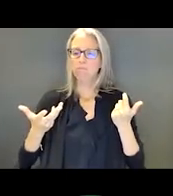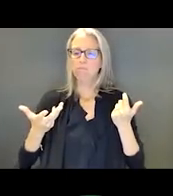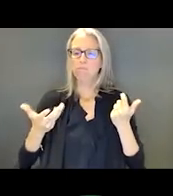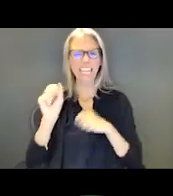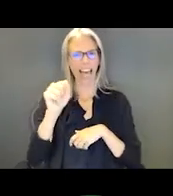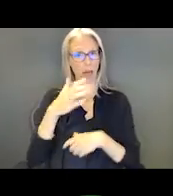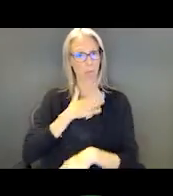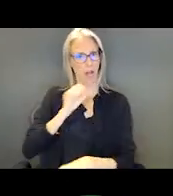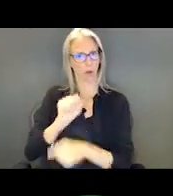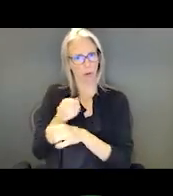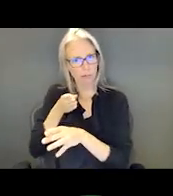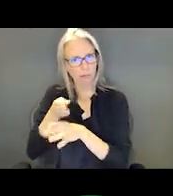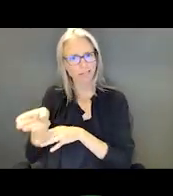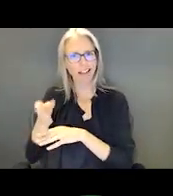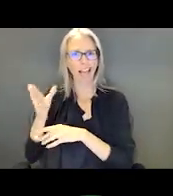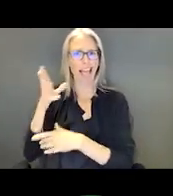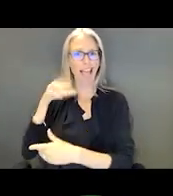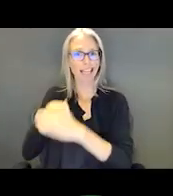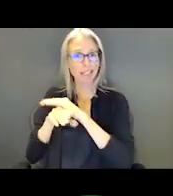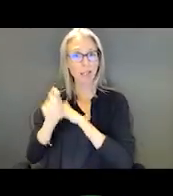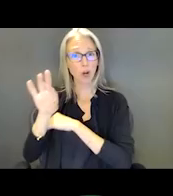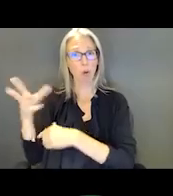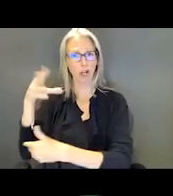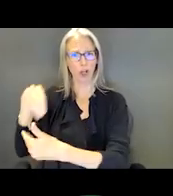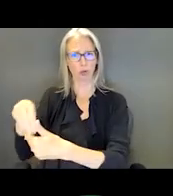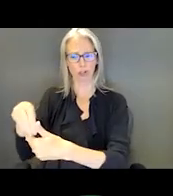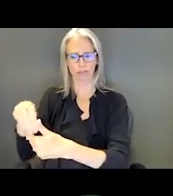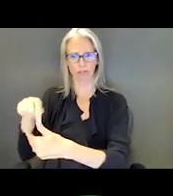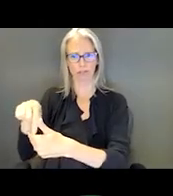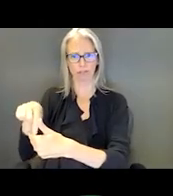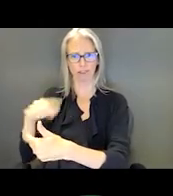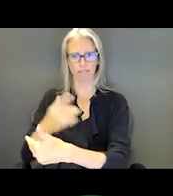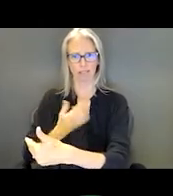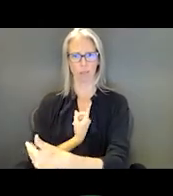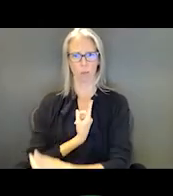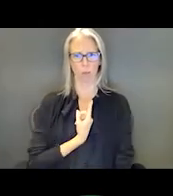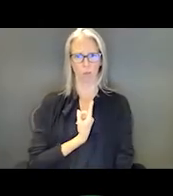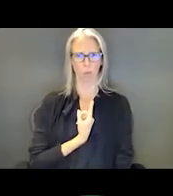It's time to call a friend and bounce some ideas around because that's where you're I